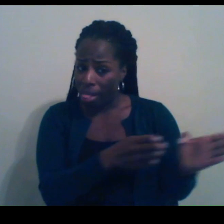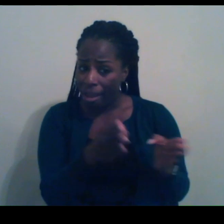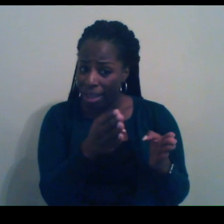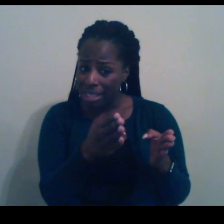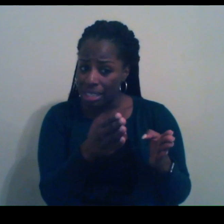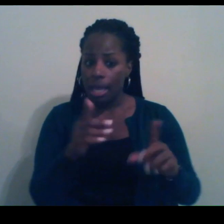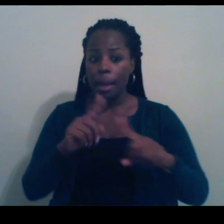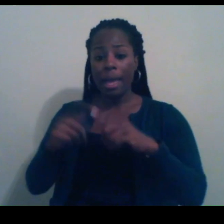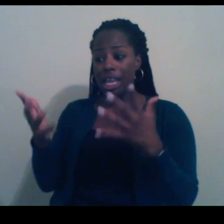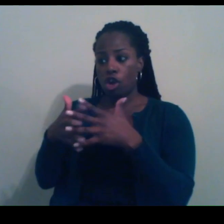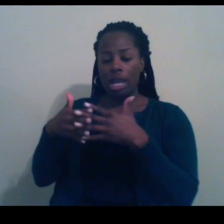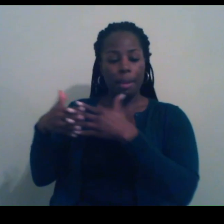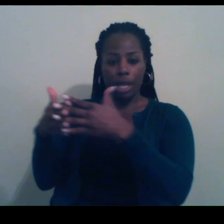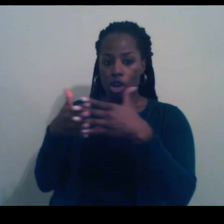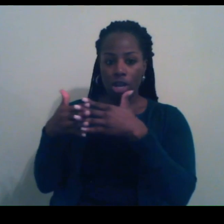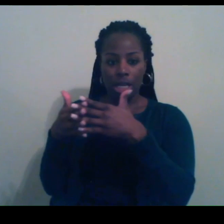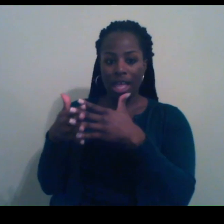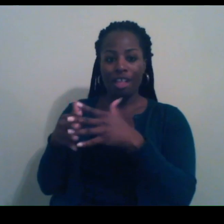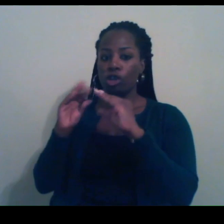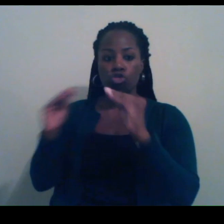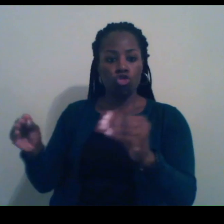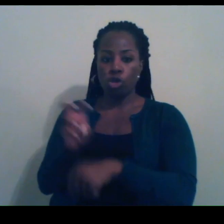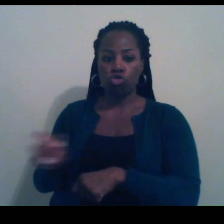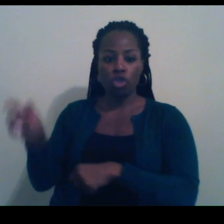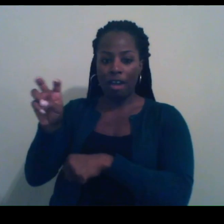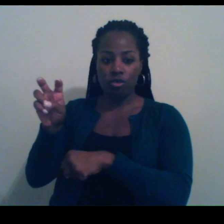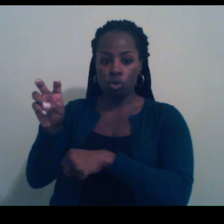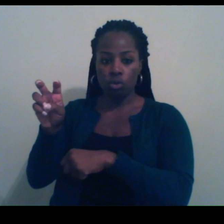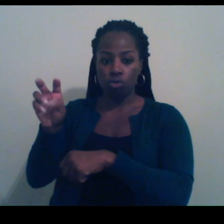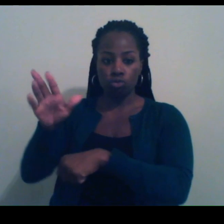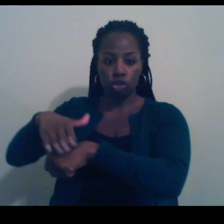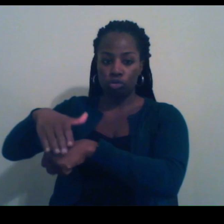American public at this point is low we are going to increase substantially